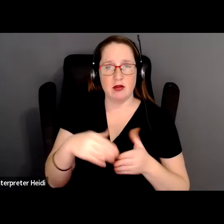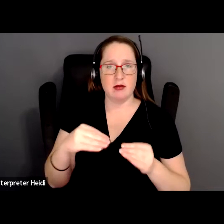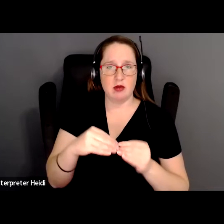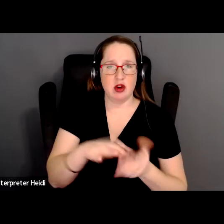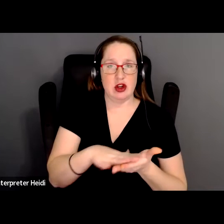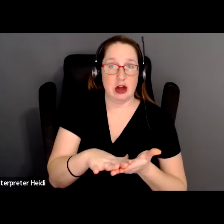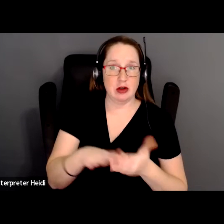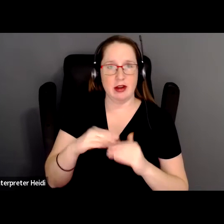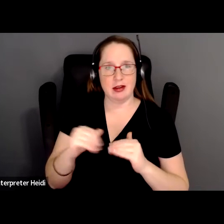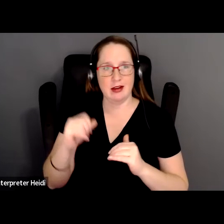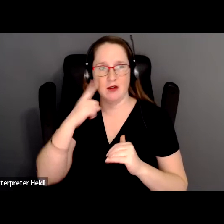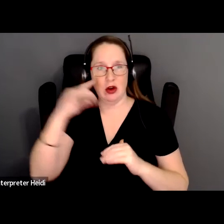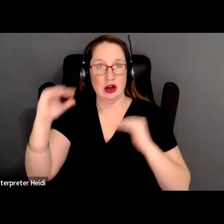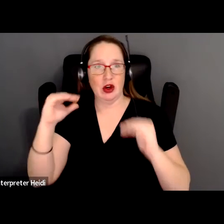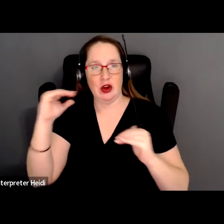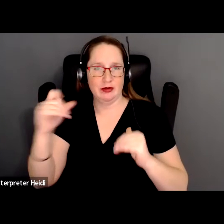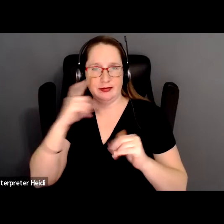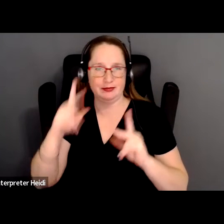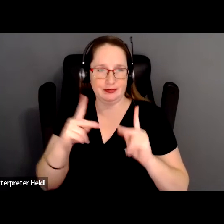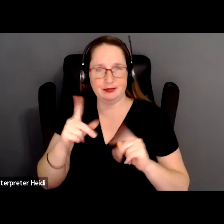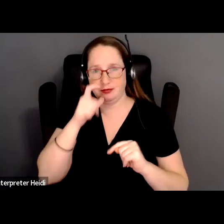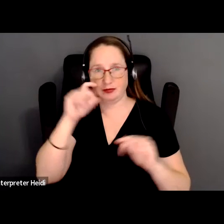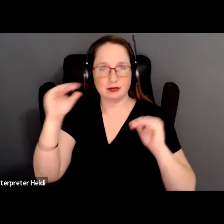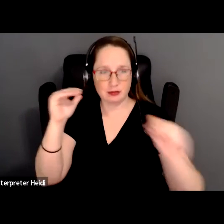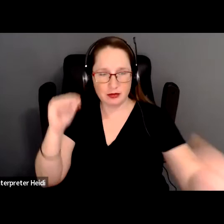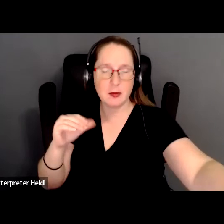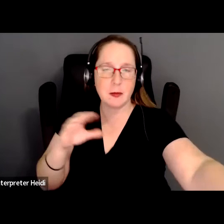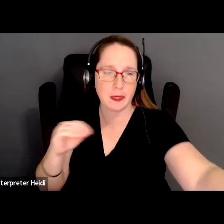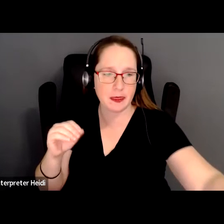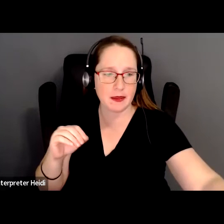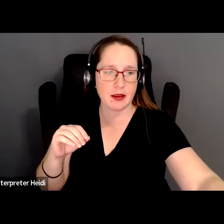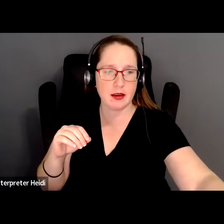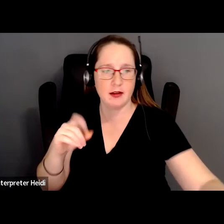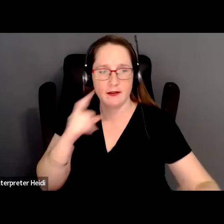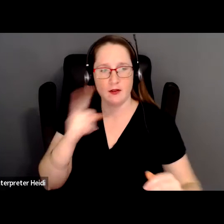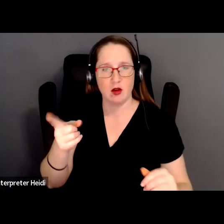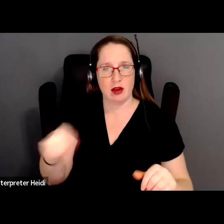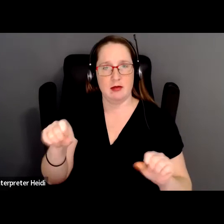it is for adults, for people who are adults in order for them to be able to receive services.